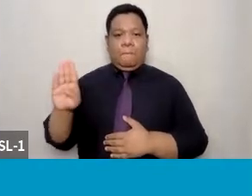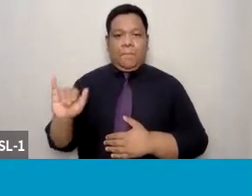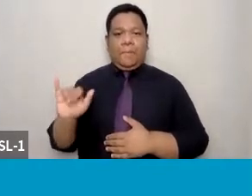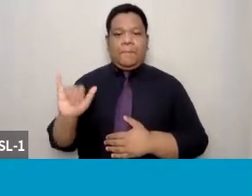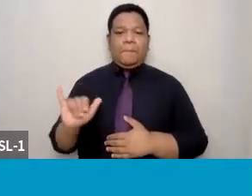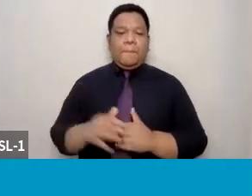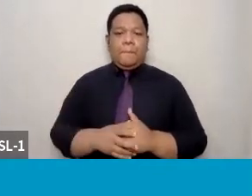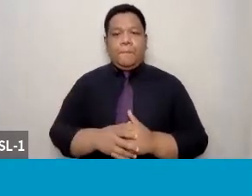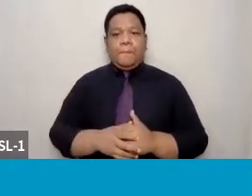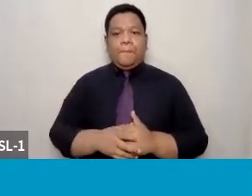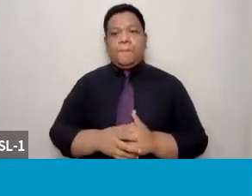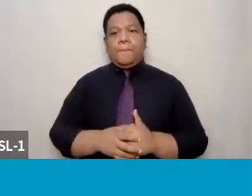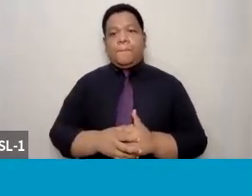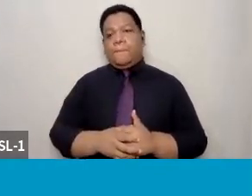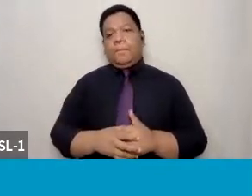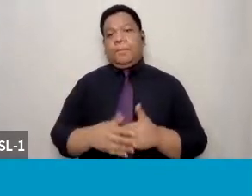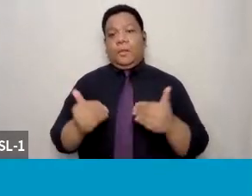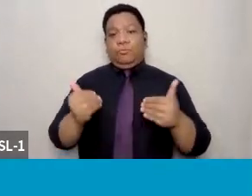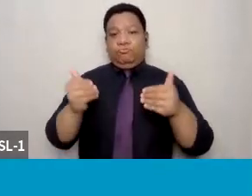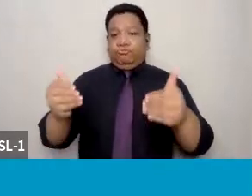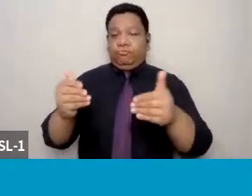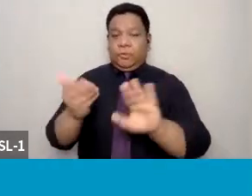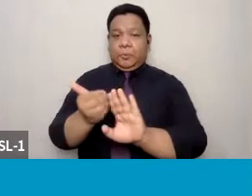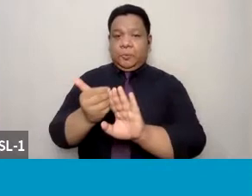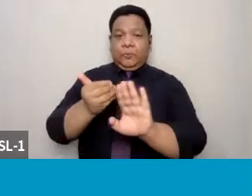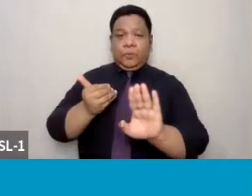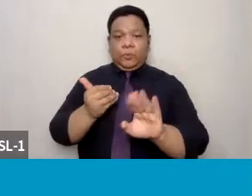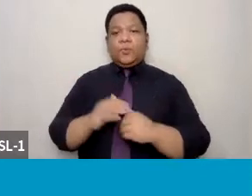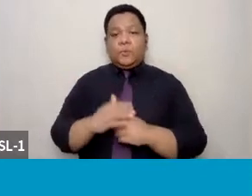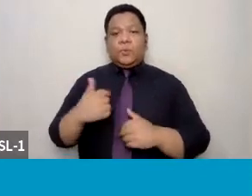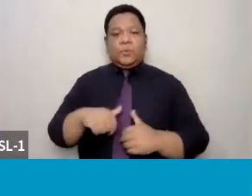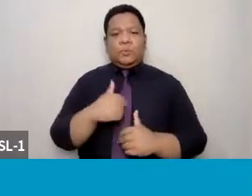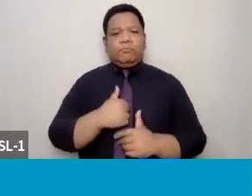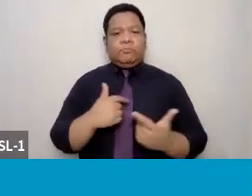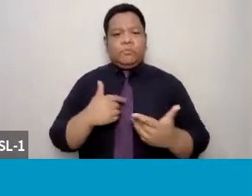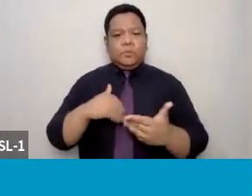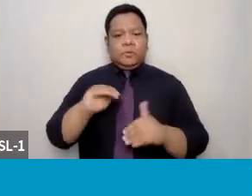Before we proceed, we would like to invite our speakers.